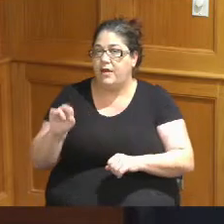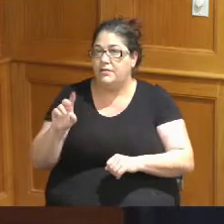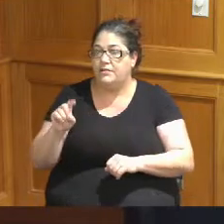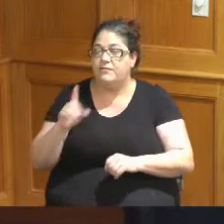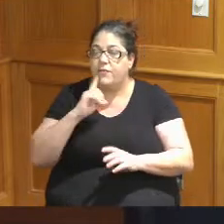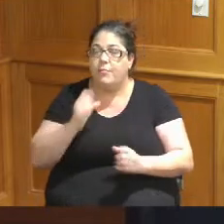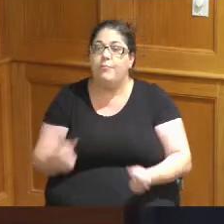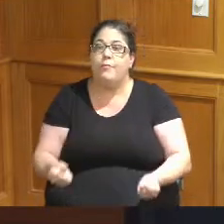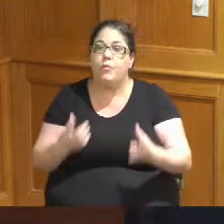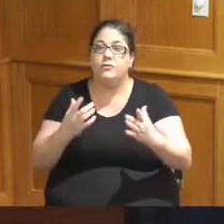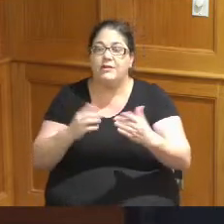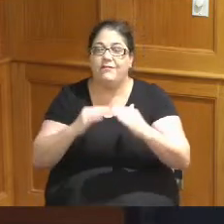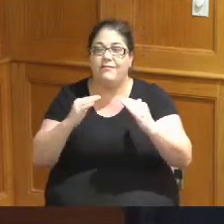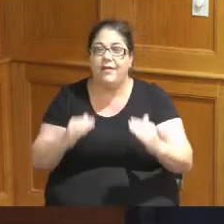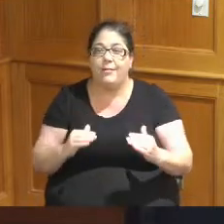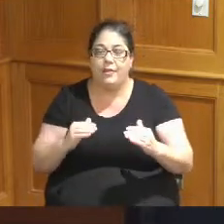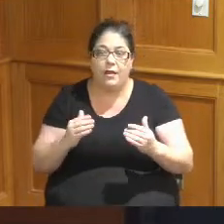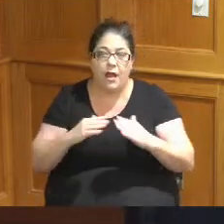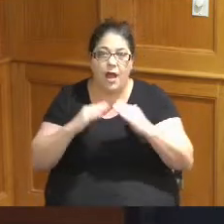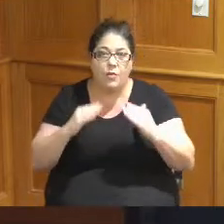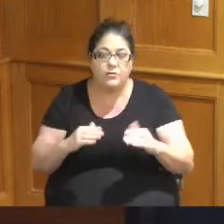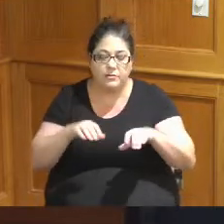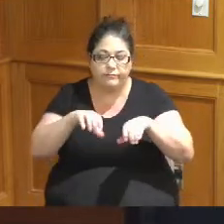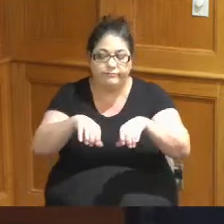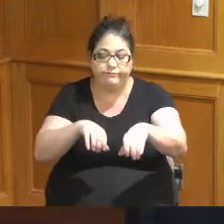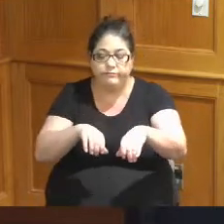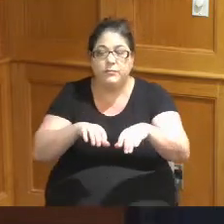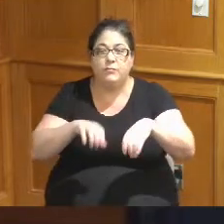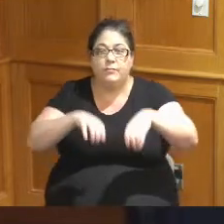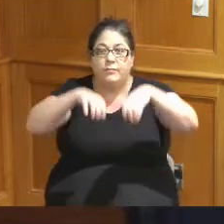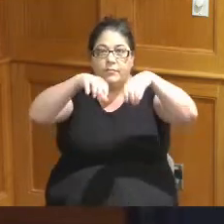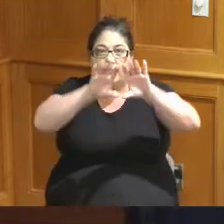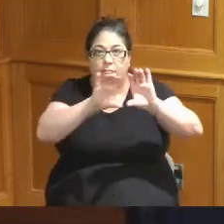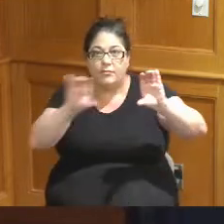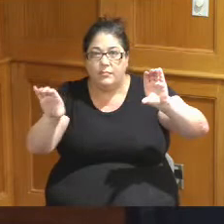housing it's one of the only multi-family projects that we have going on using home